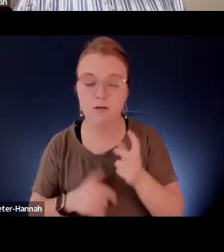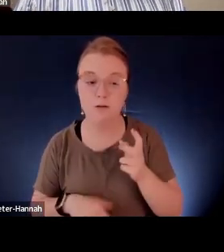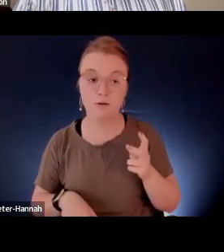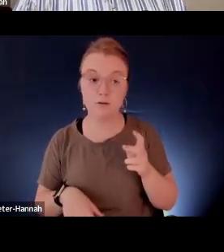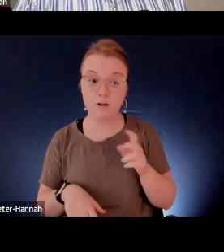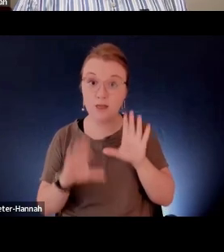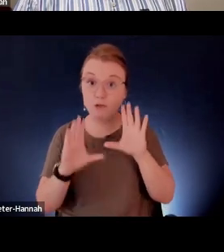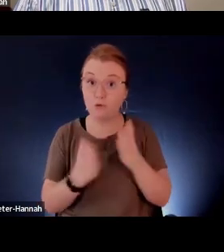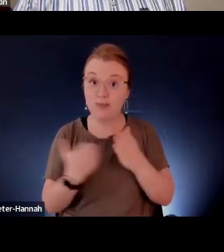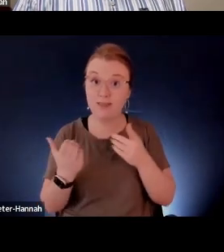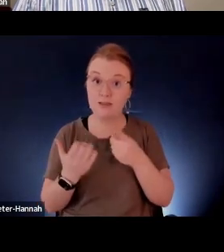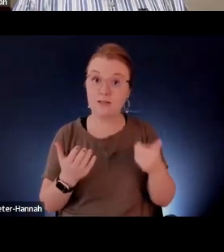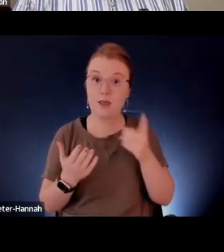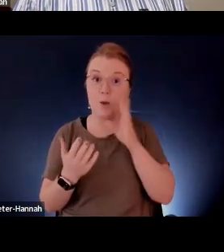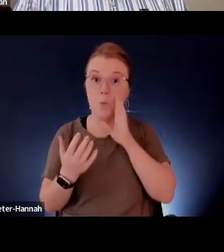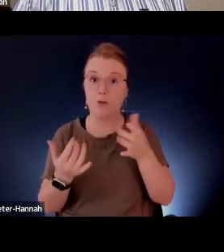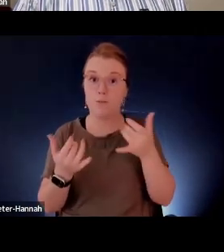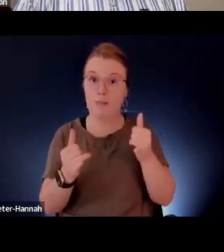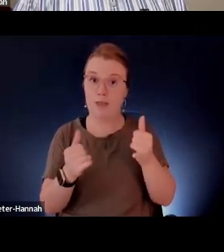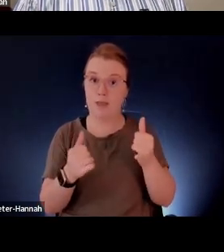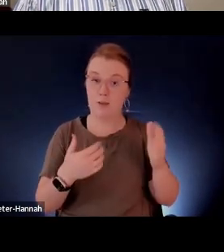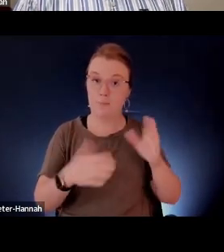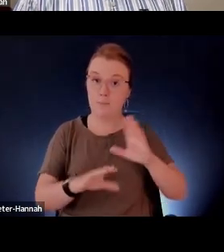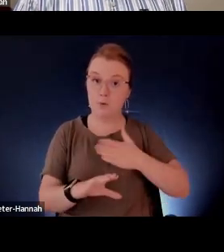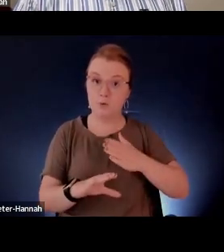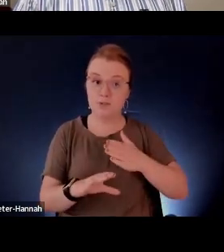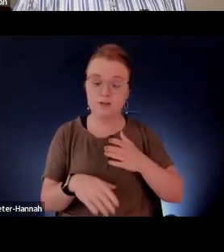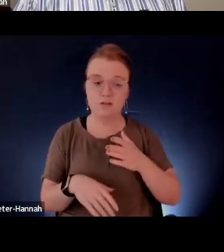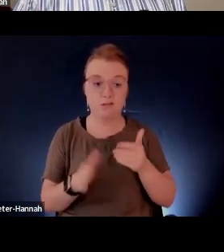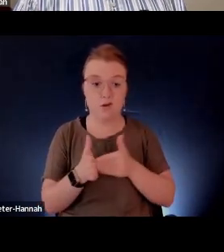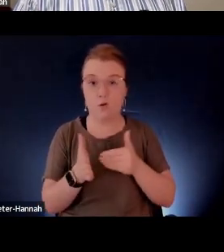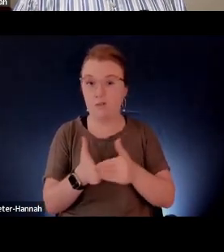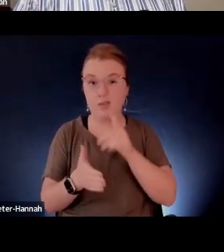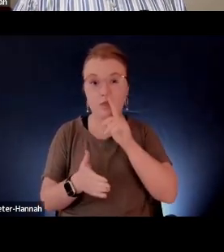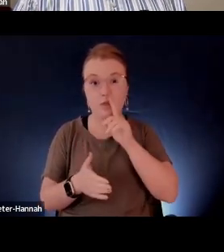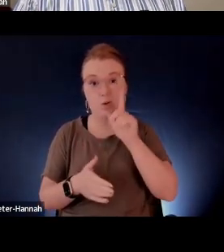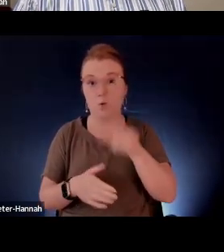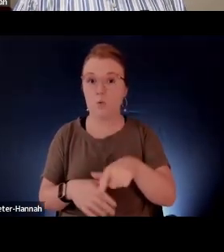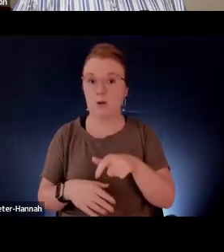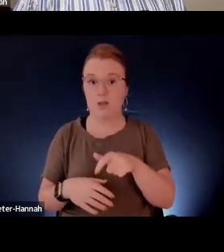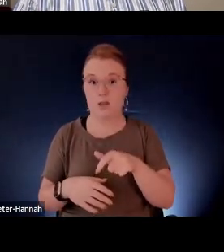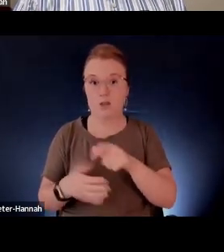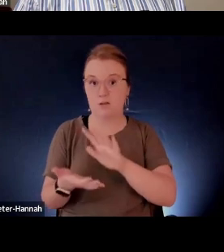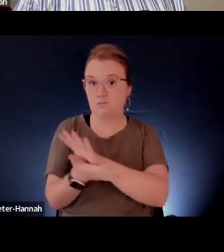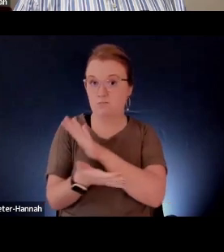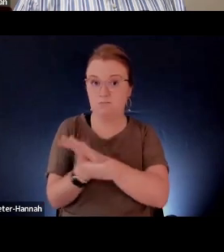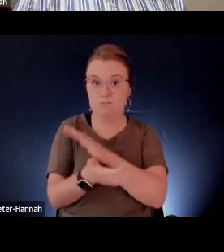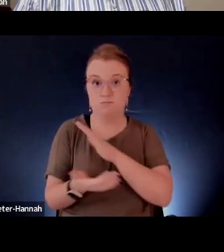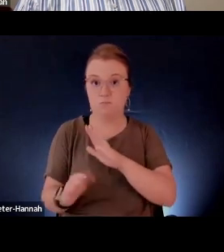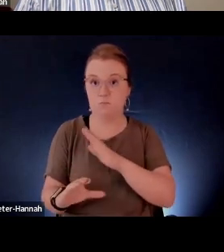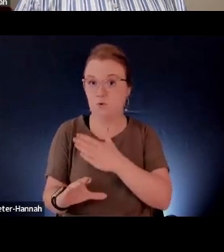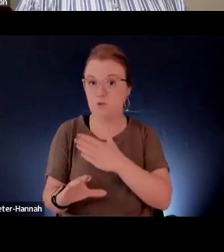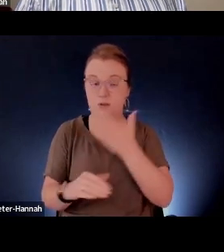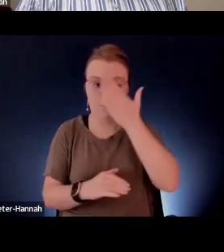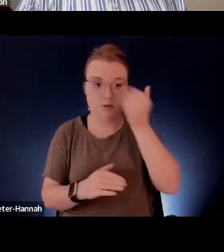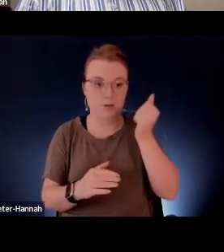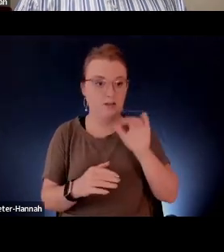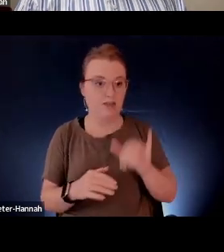that oftentimes they don't need to use music because the tune is already sang at, you know, parties,